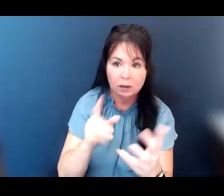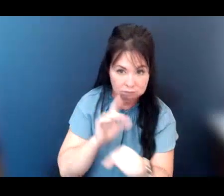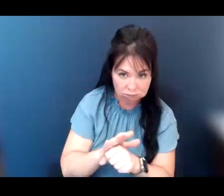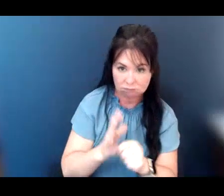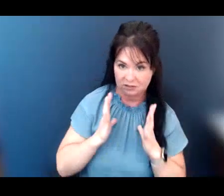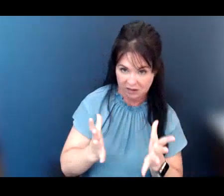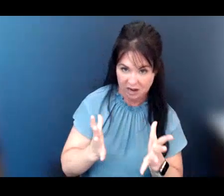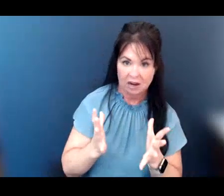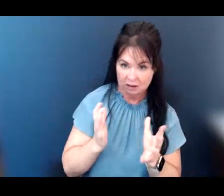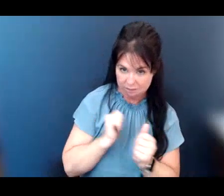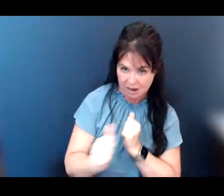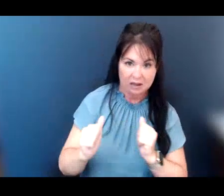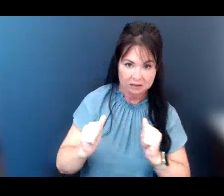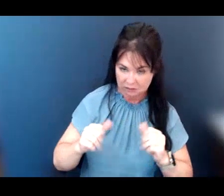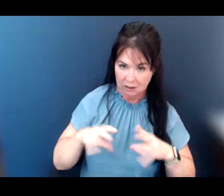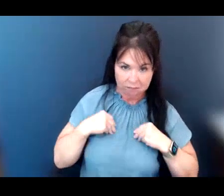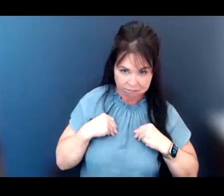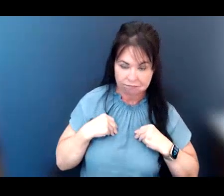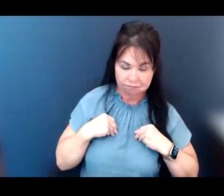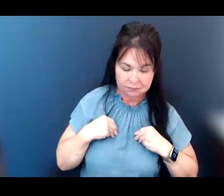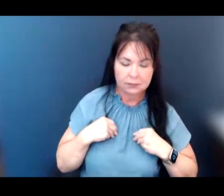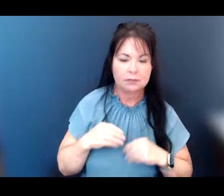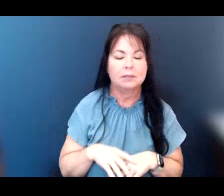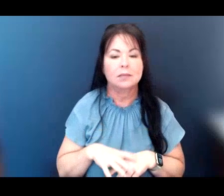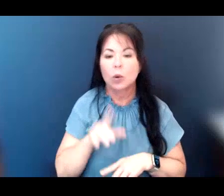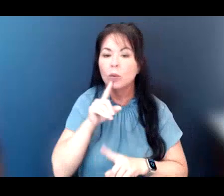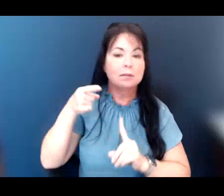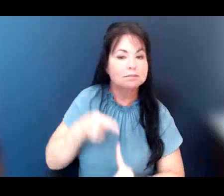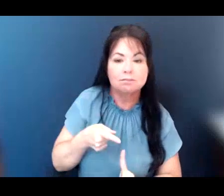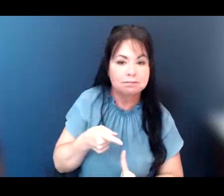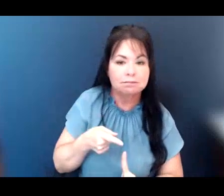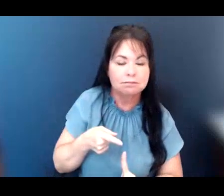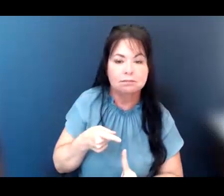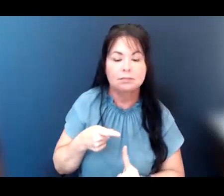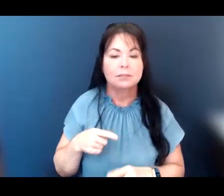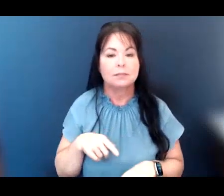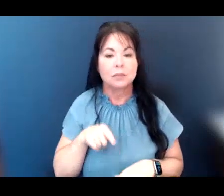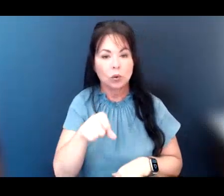So the bottom line is that whenever you have a mouse event, you have to have